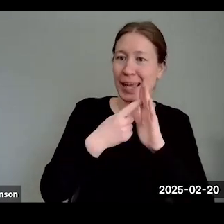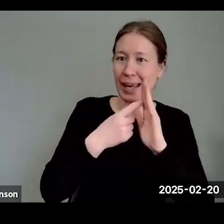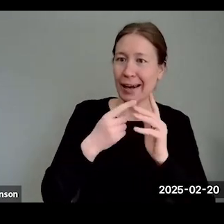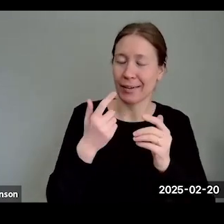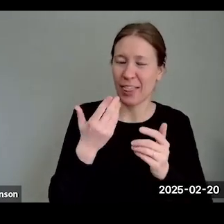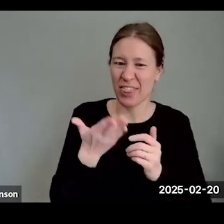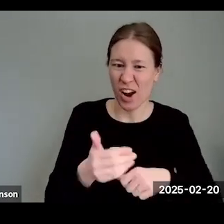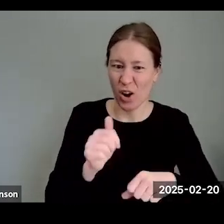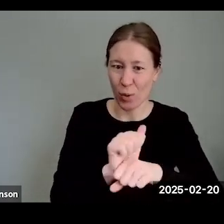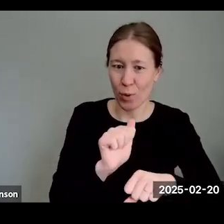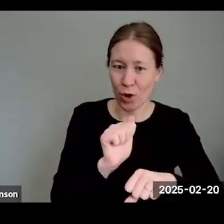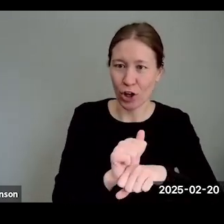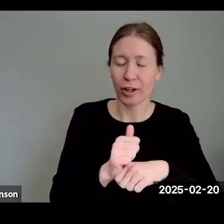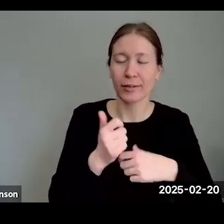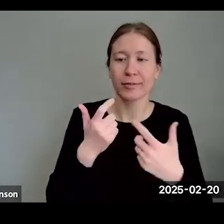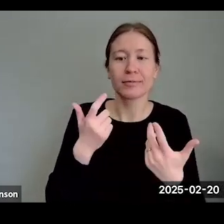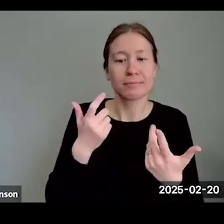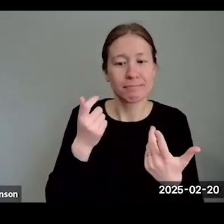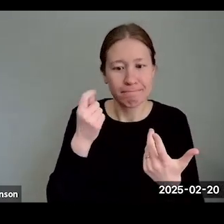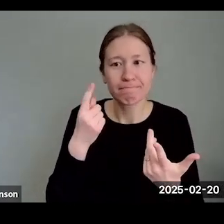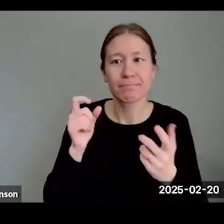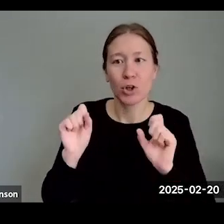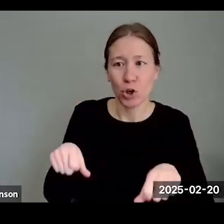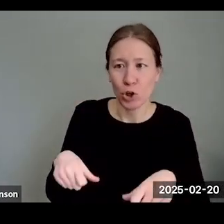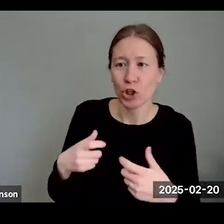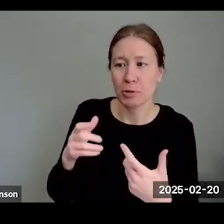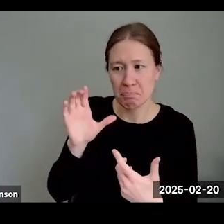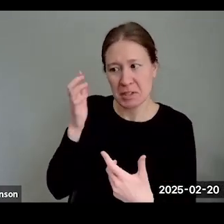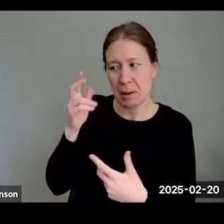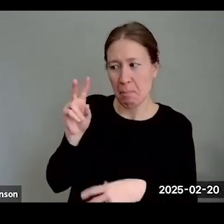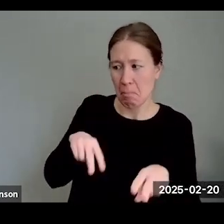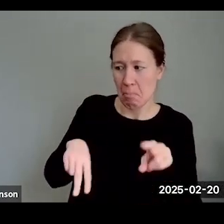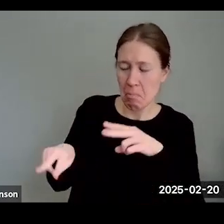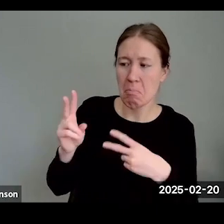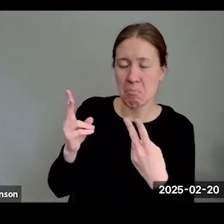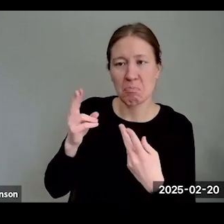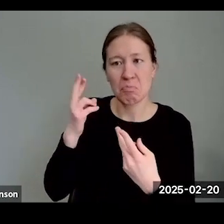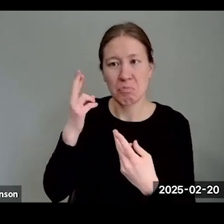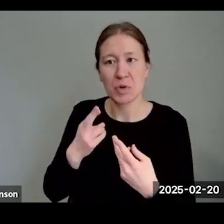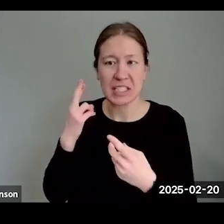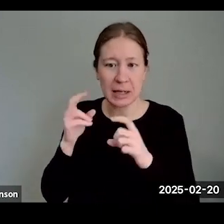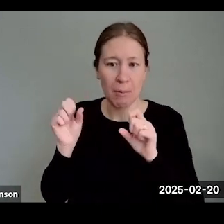this accommodation request could seem reasonable. The employee would ask to work fully remote